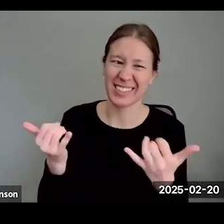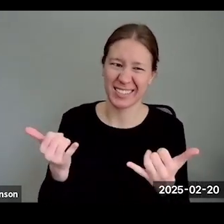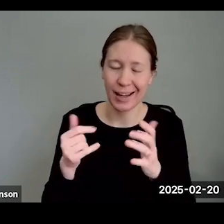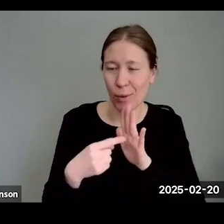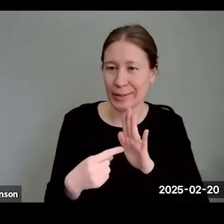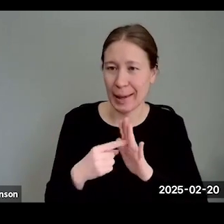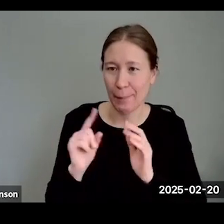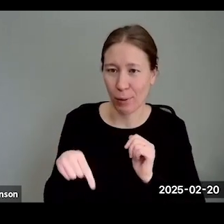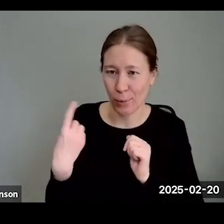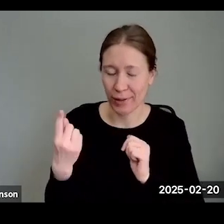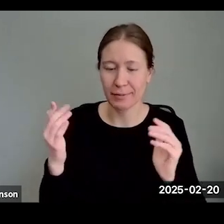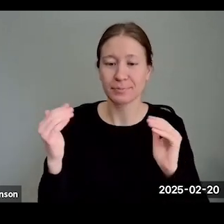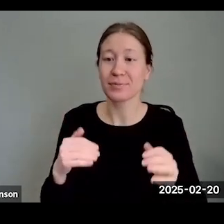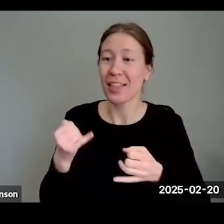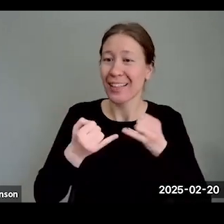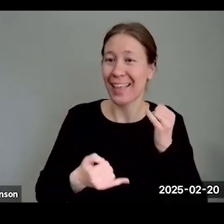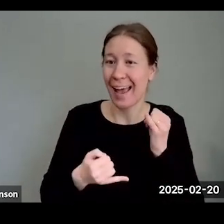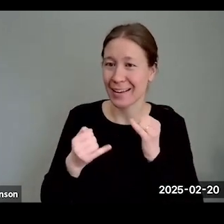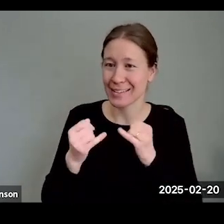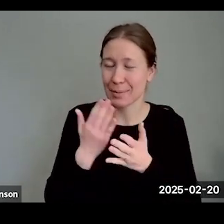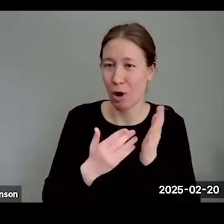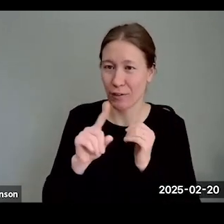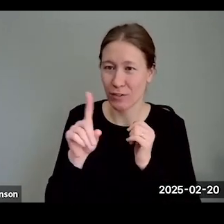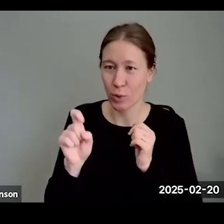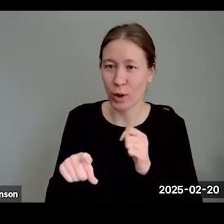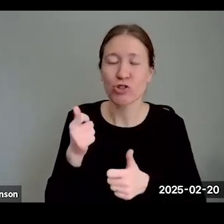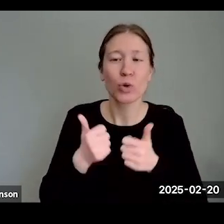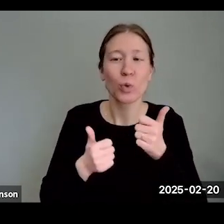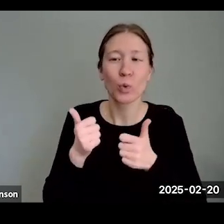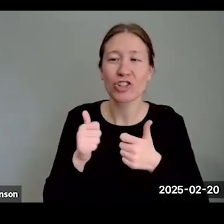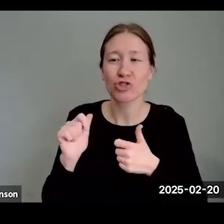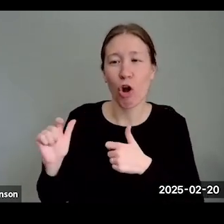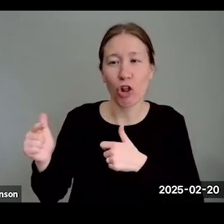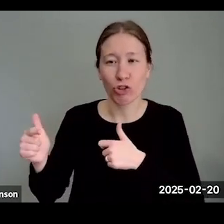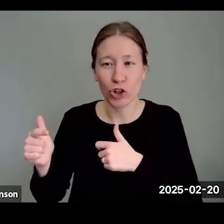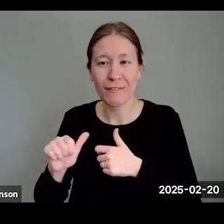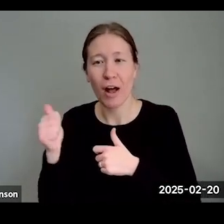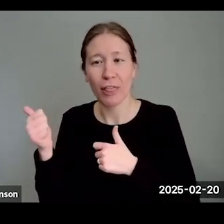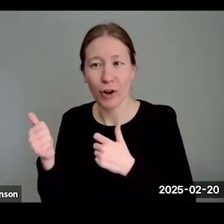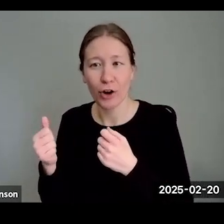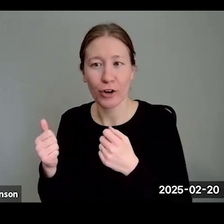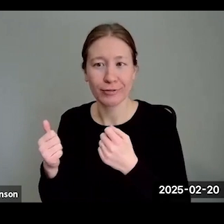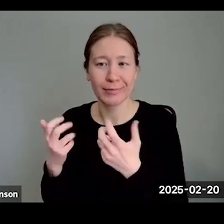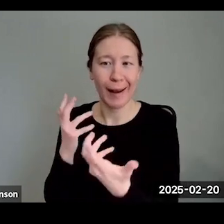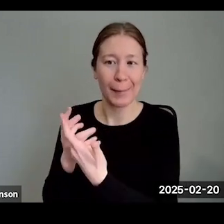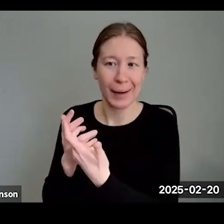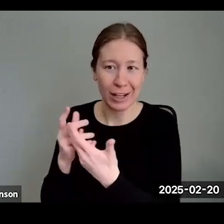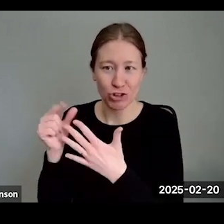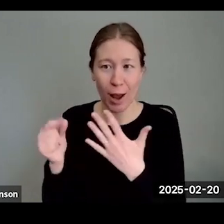And lastly, which alternative accommodation options could provide support? It's all of them.